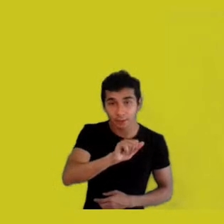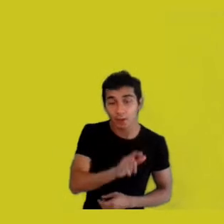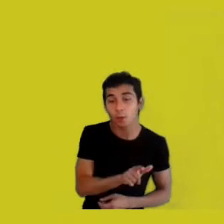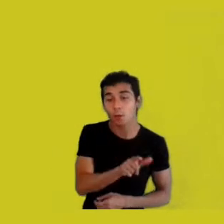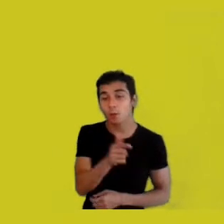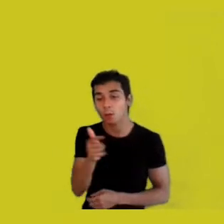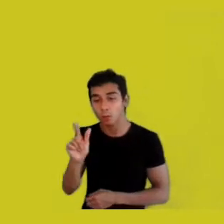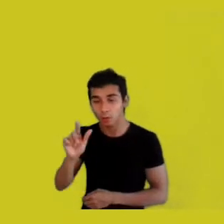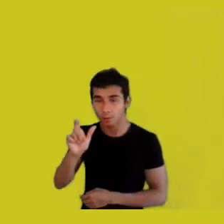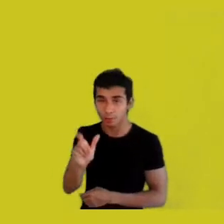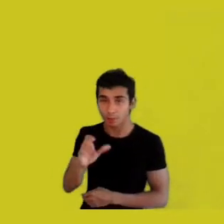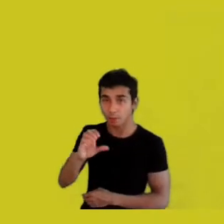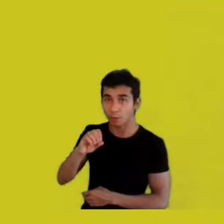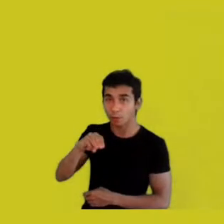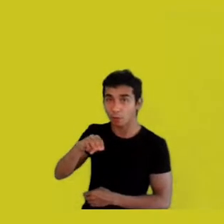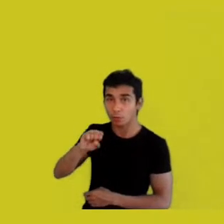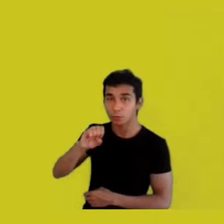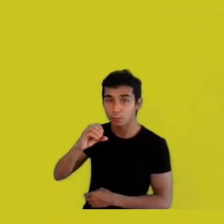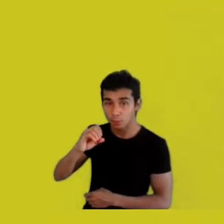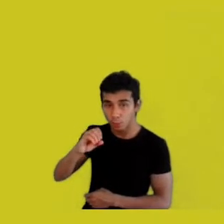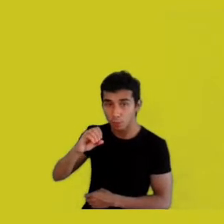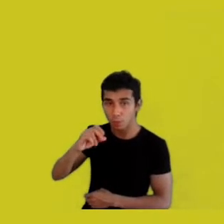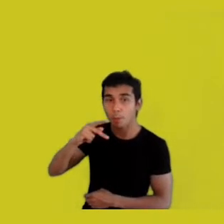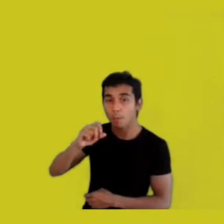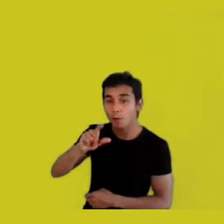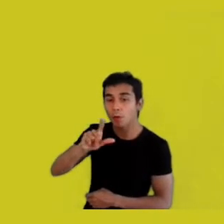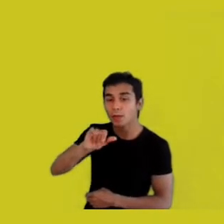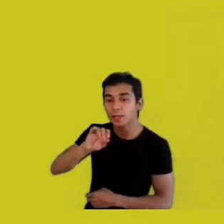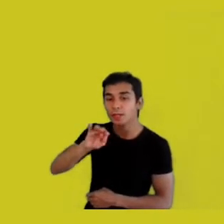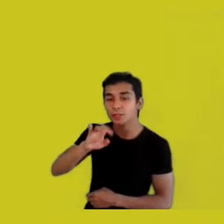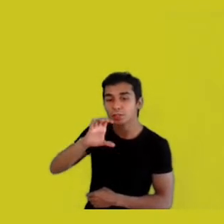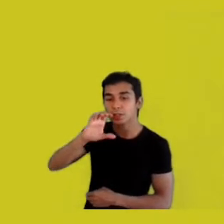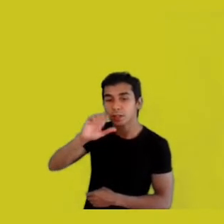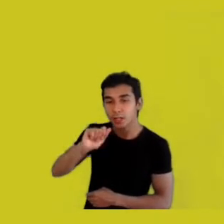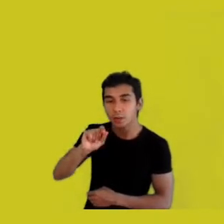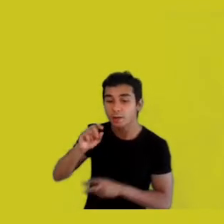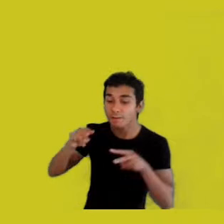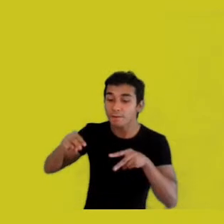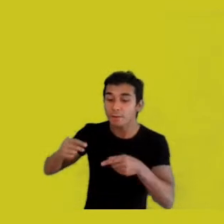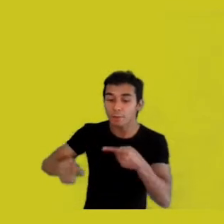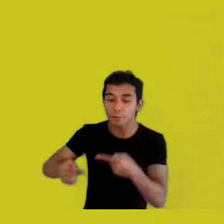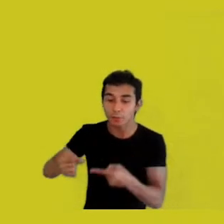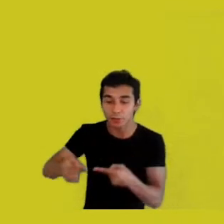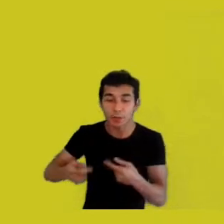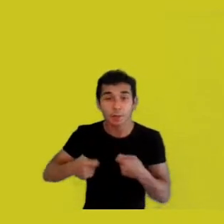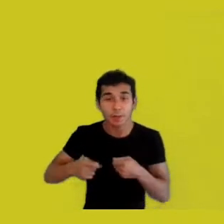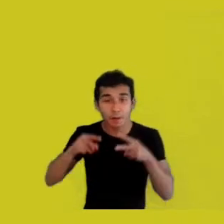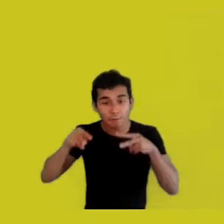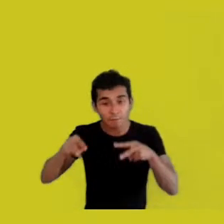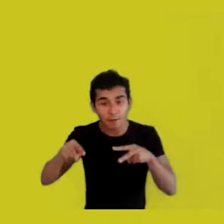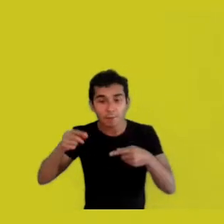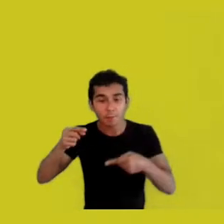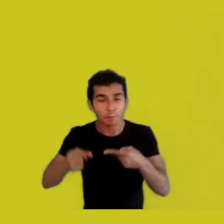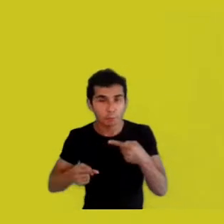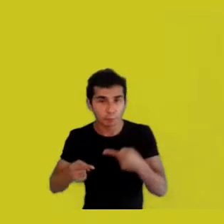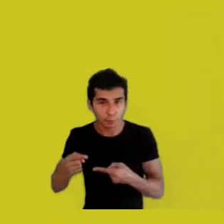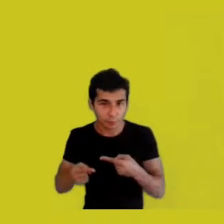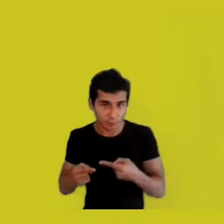and at the same time, it needs to have a defined position, a body, an earth.